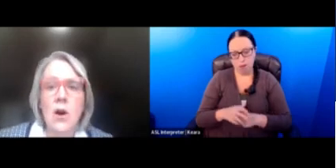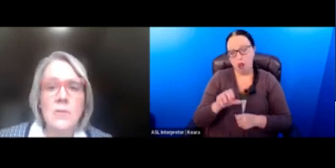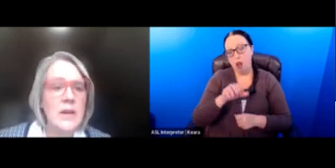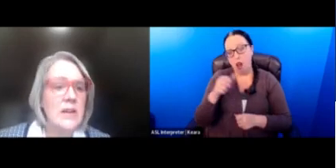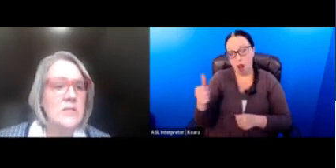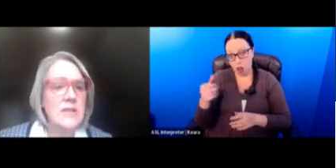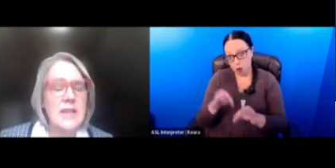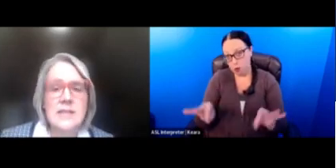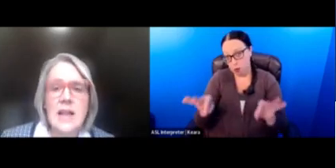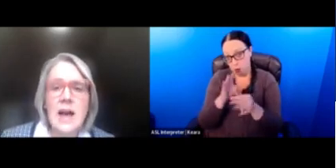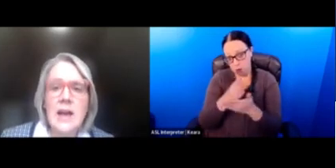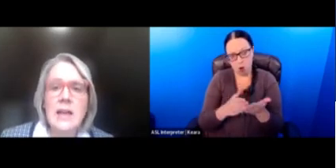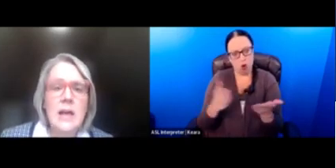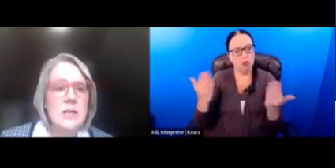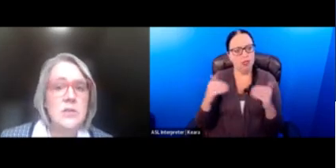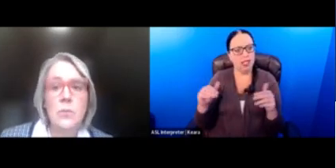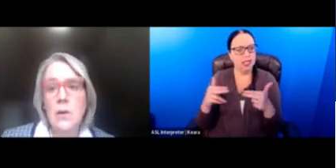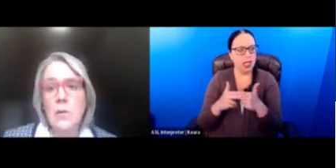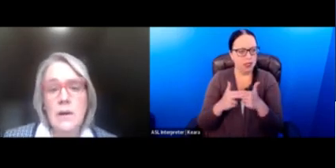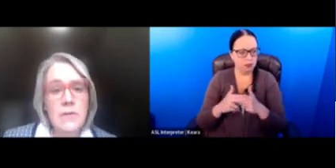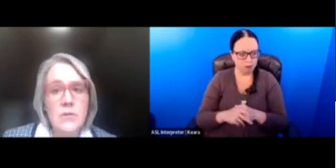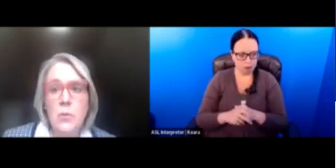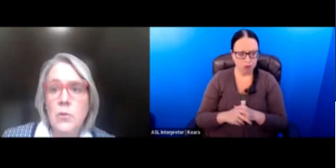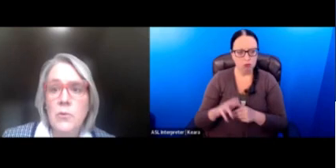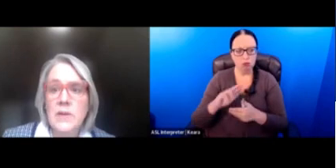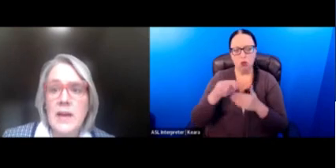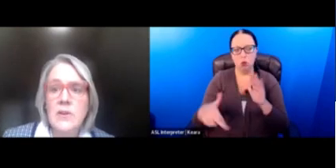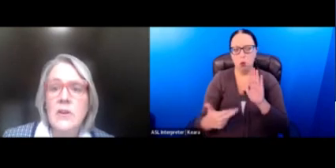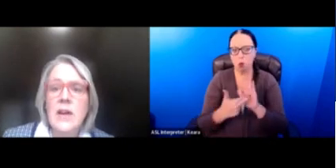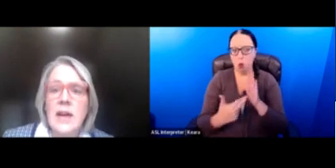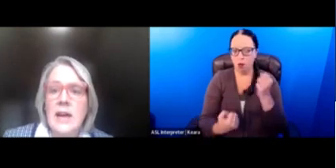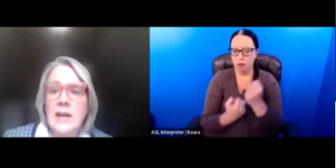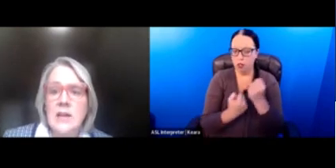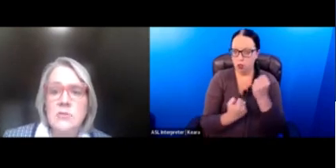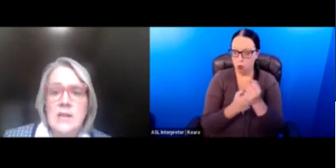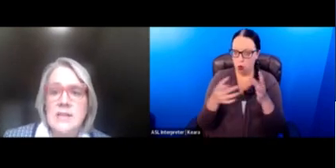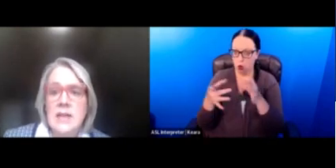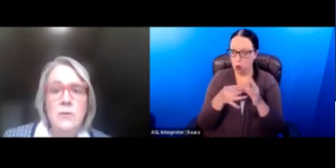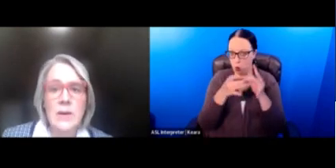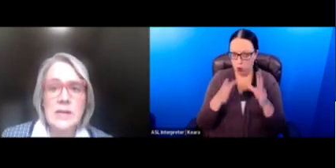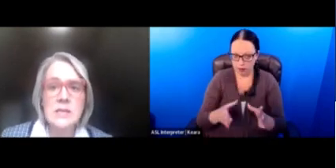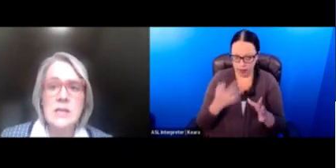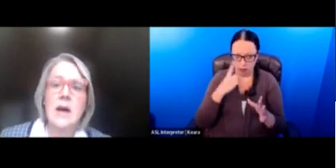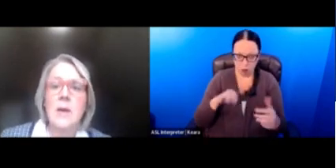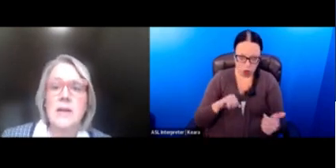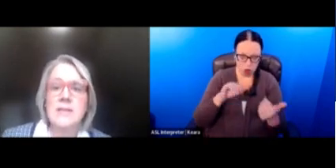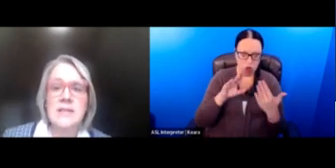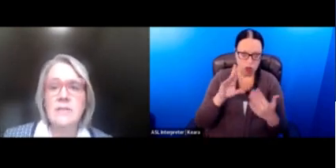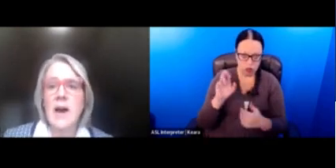is the role of the support coordinator, and addressing risk identifying risks unique to that